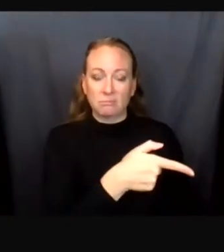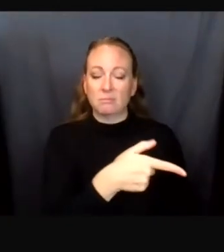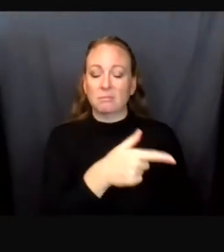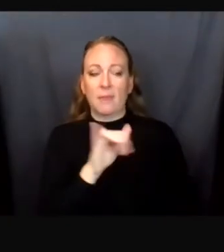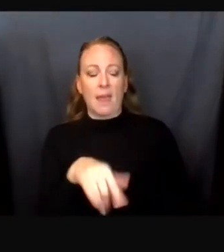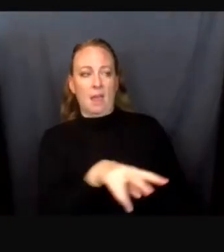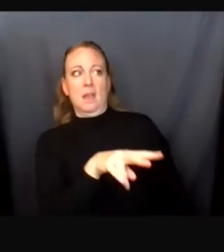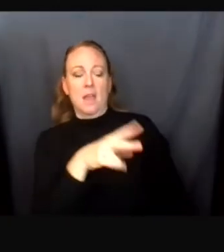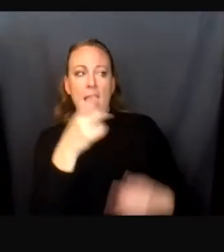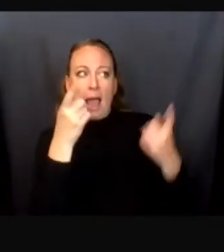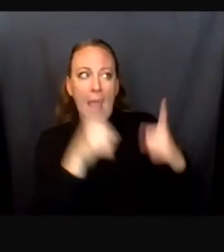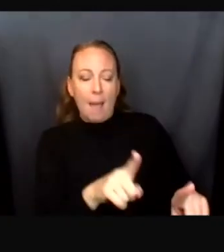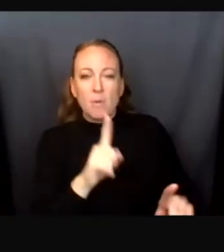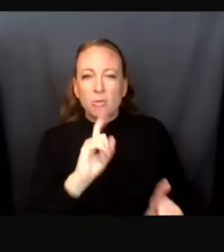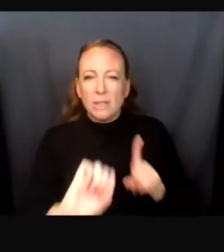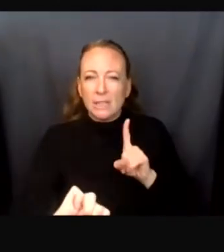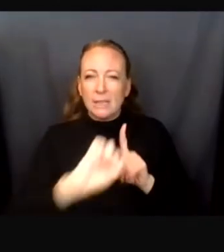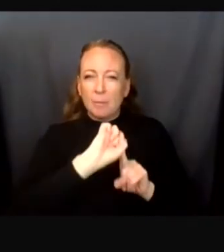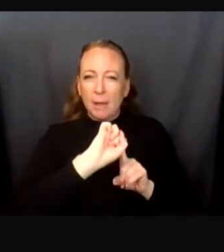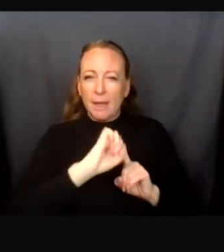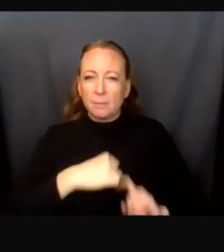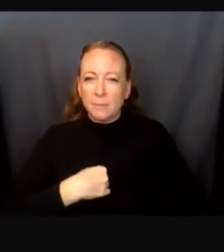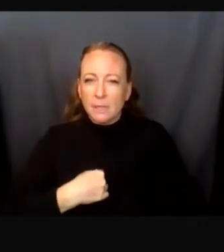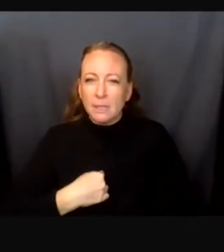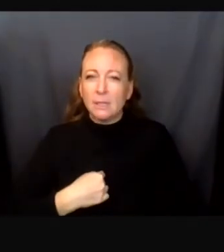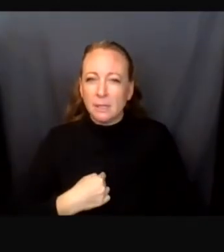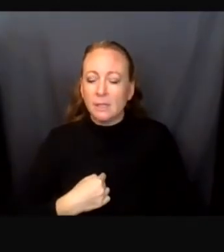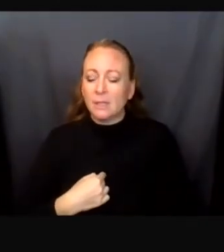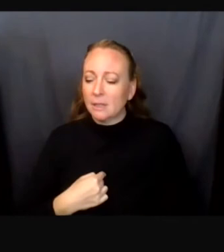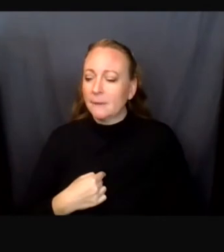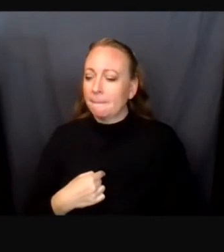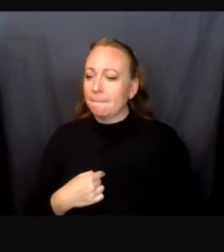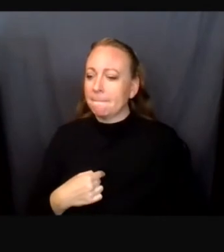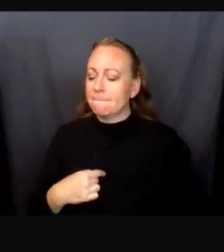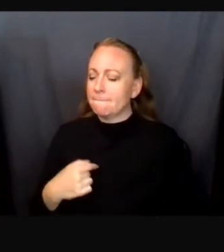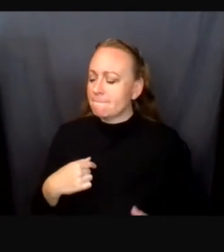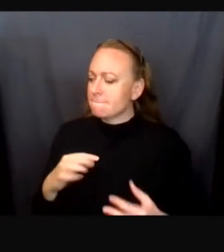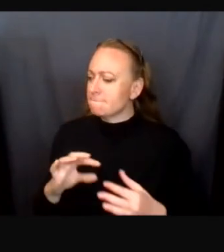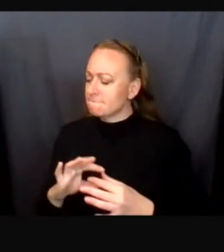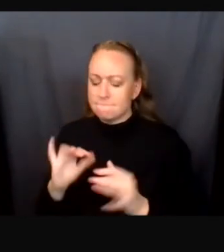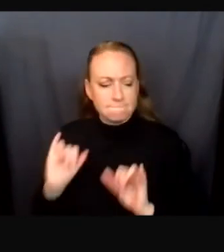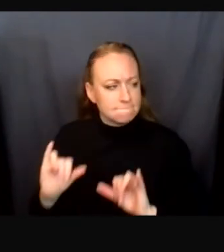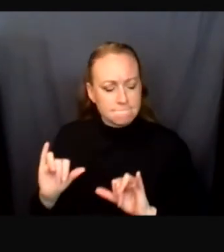And I talked a lot about it and decided then I wanted to do something